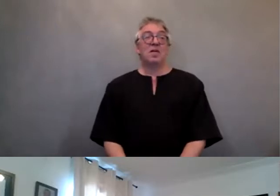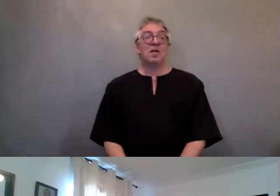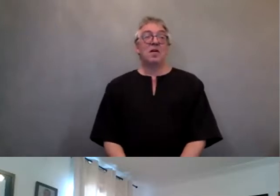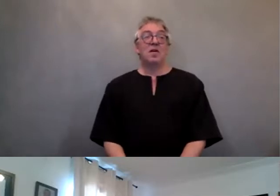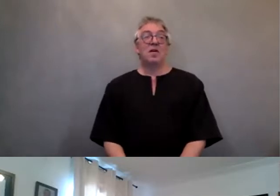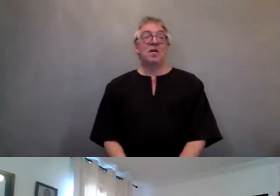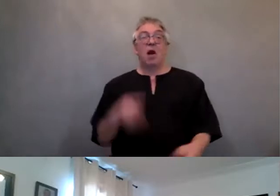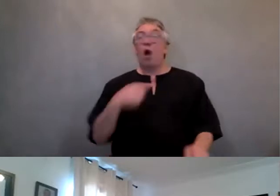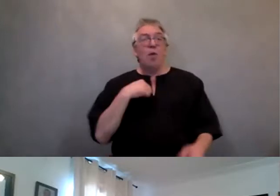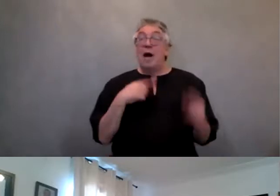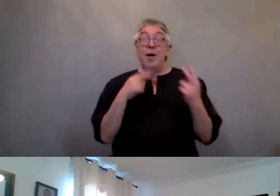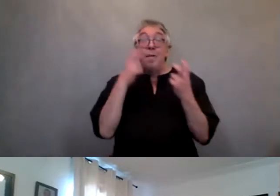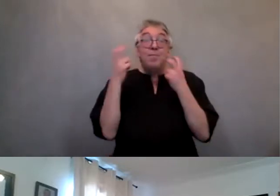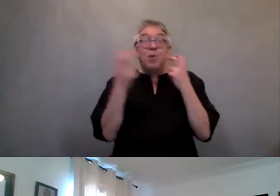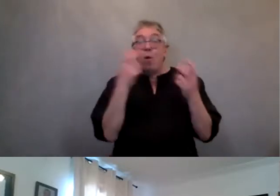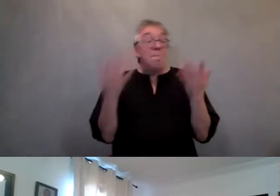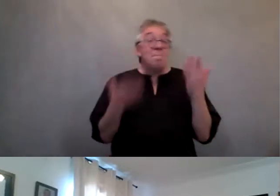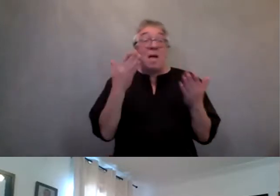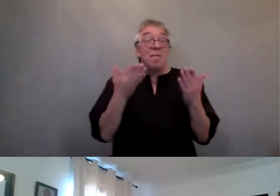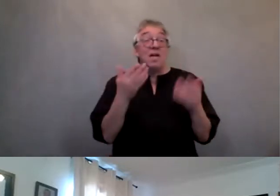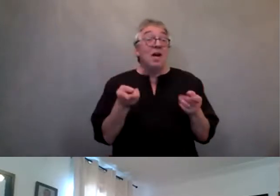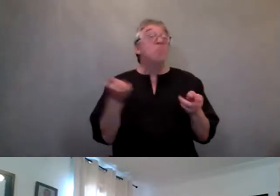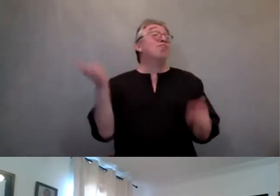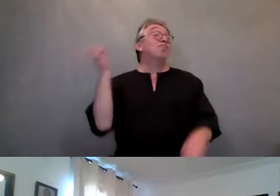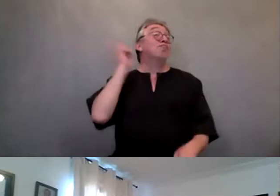I'm searching for helmet for